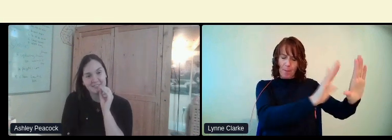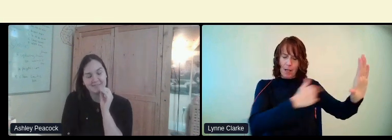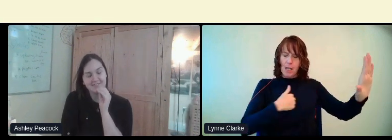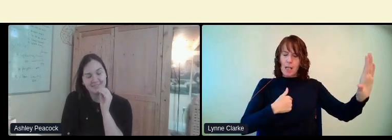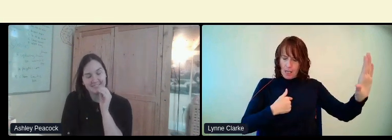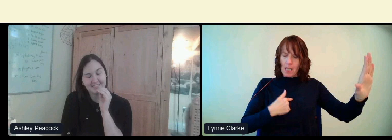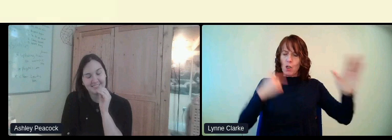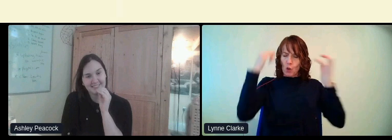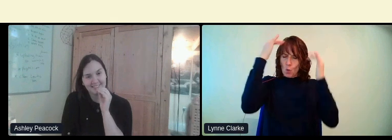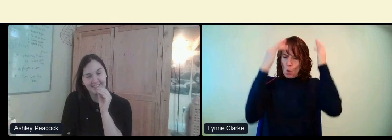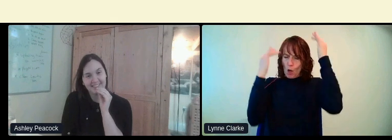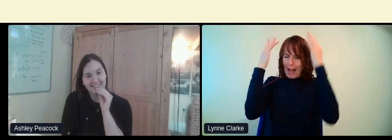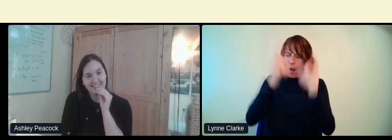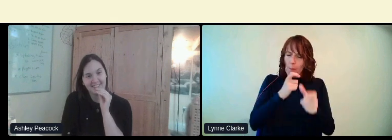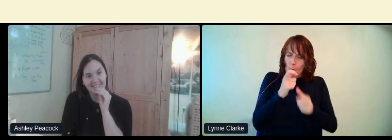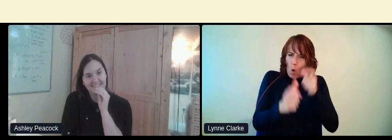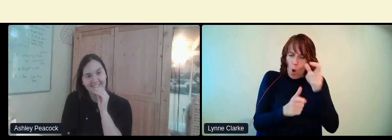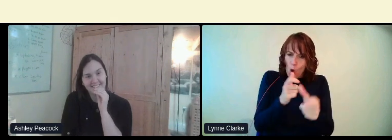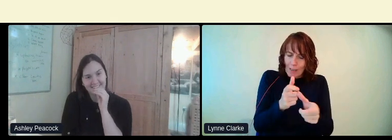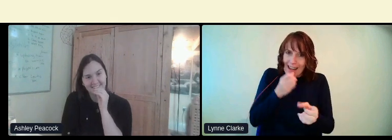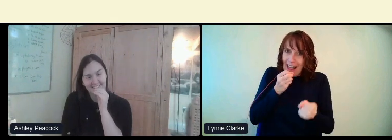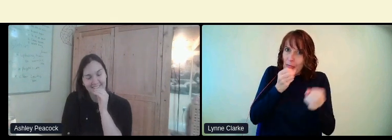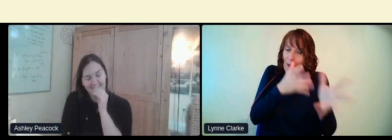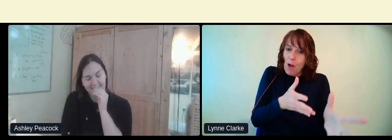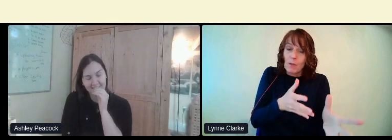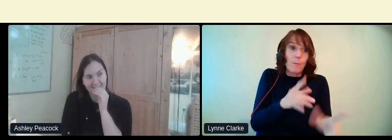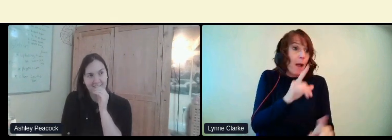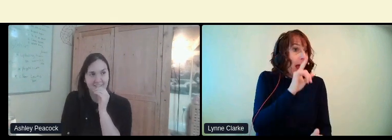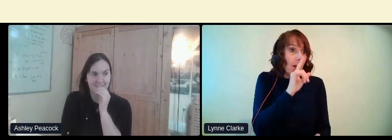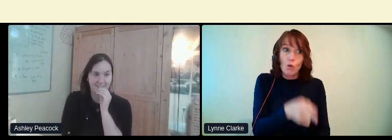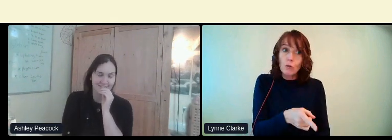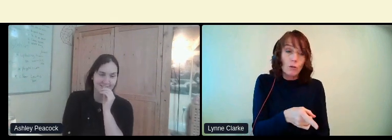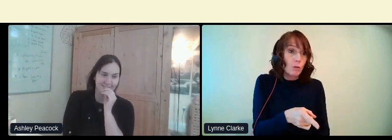get them out of my mouth. It was right there but I just couldn't manage to get them out of my mouth.